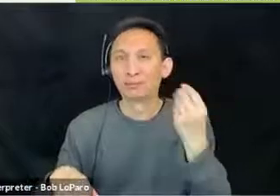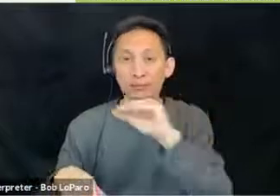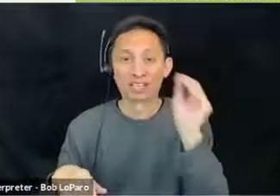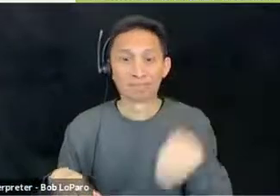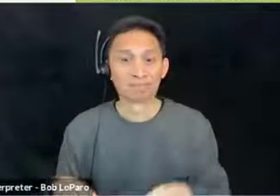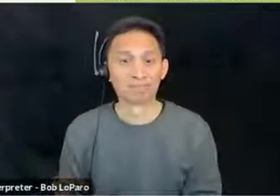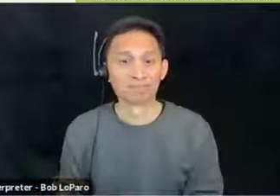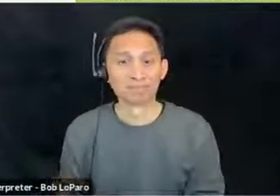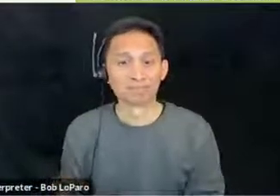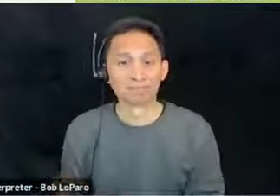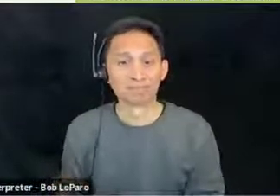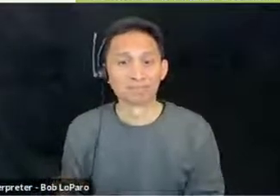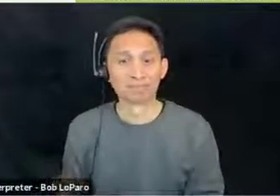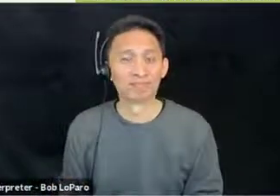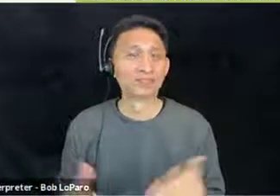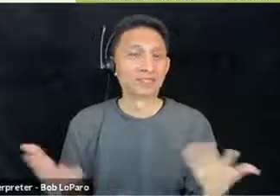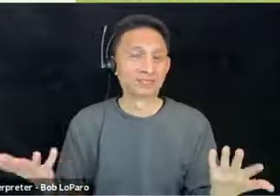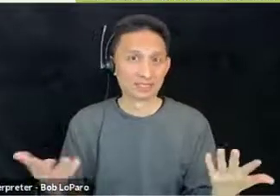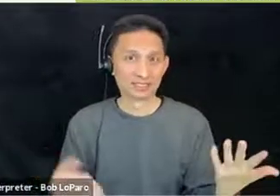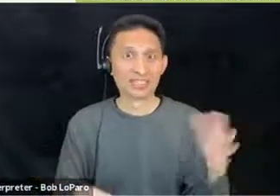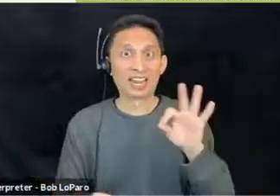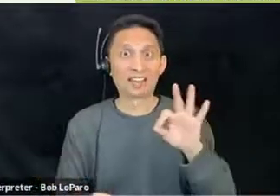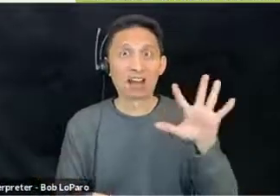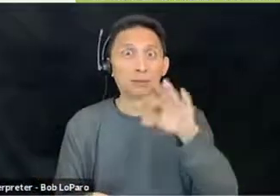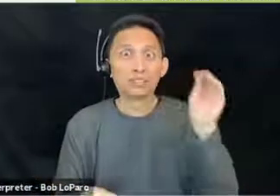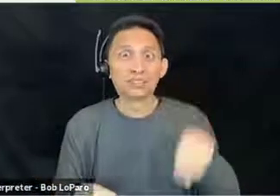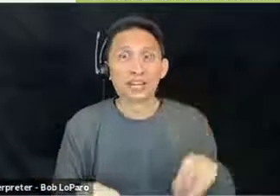do not have a single FDA approved drug treatment.